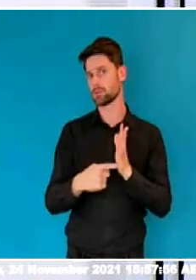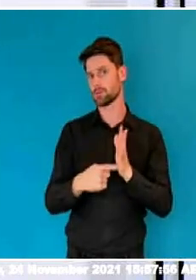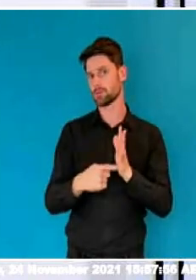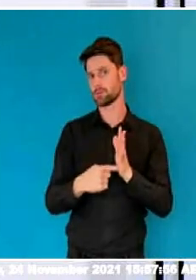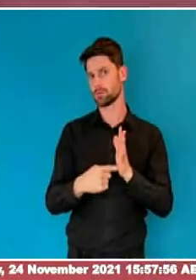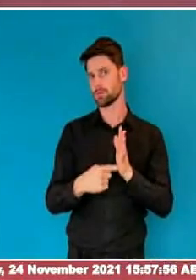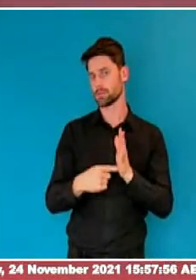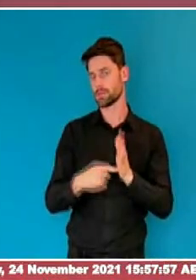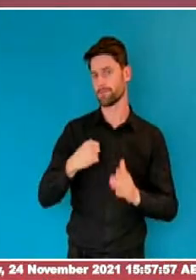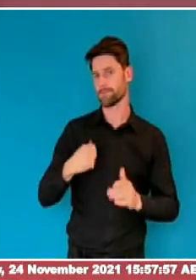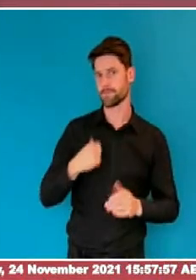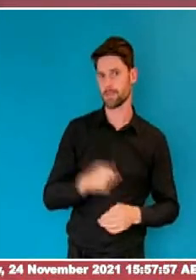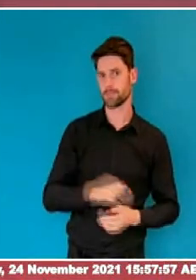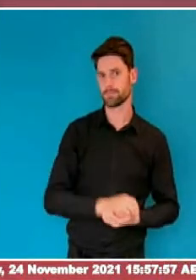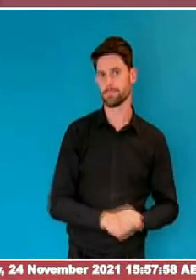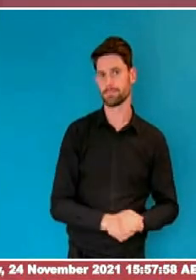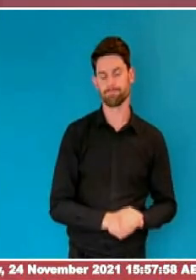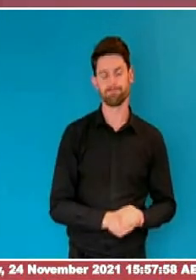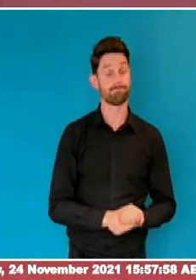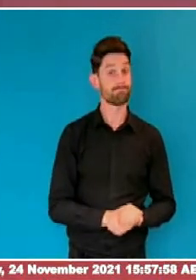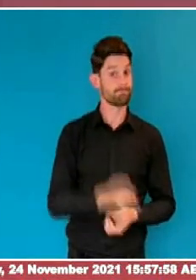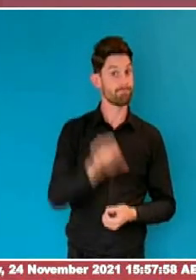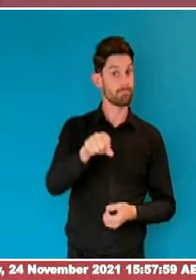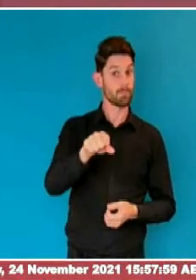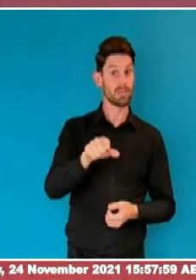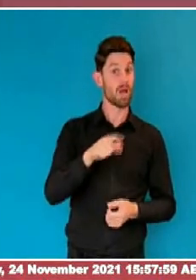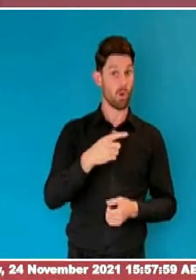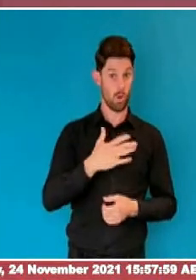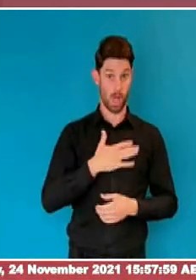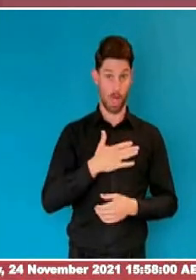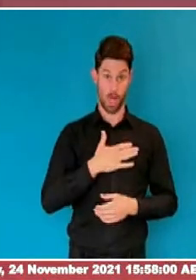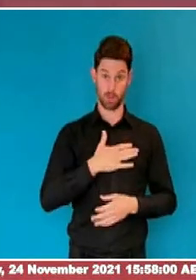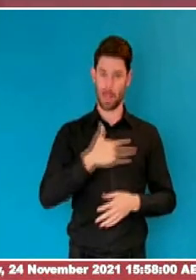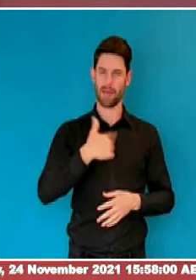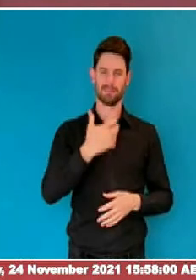Of course. So every roleÂ we've got lots of different roles.